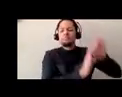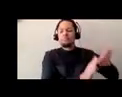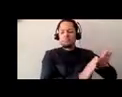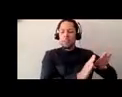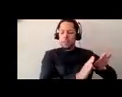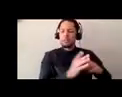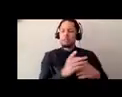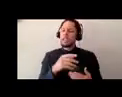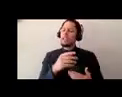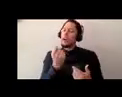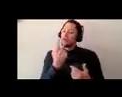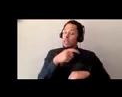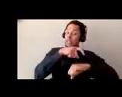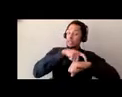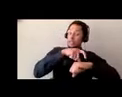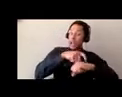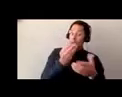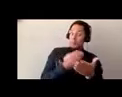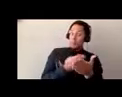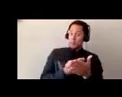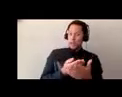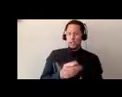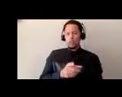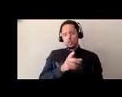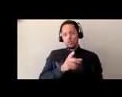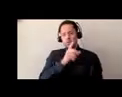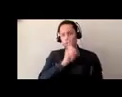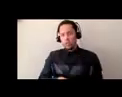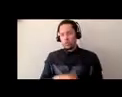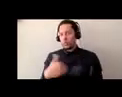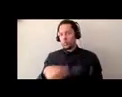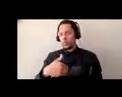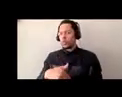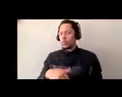and some constraints.